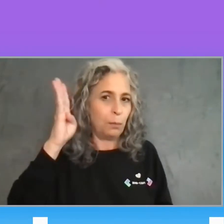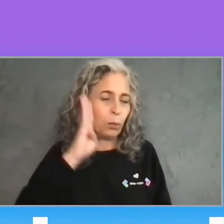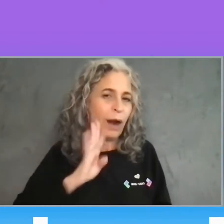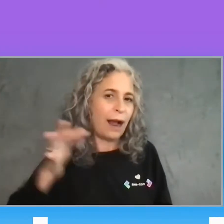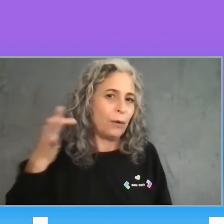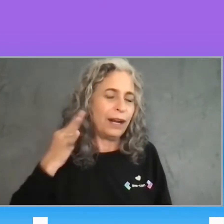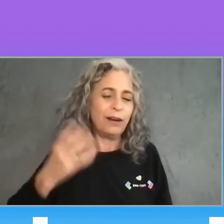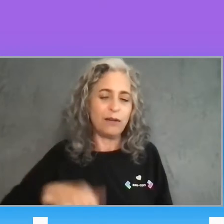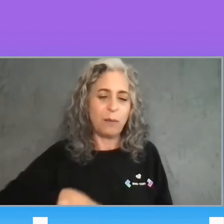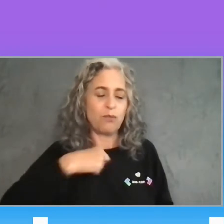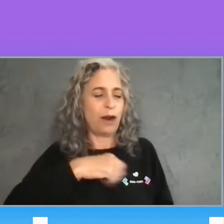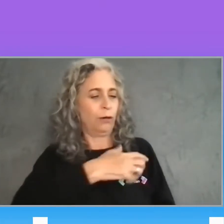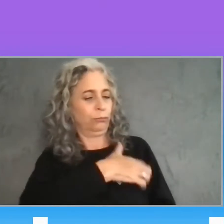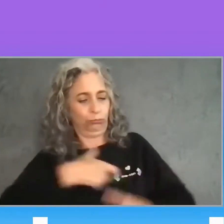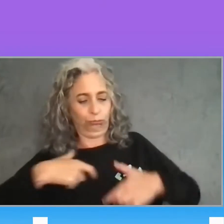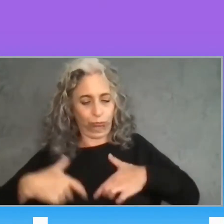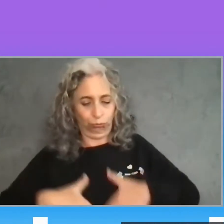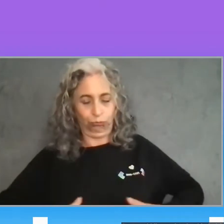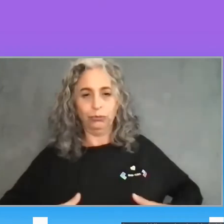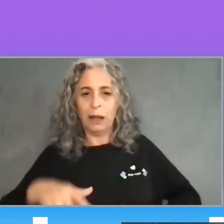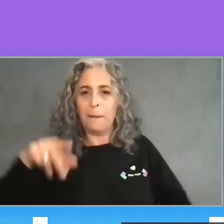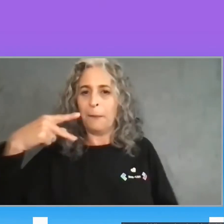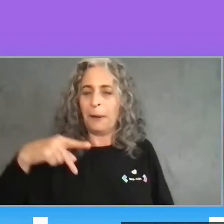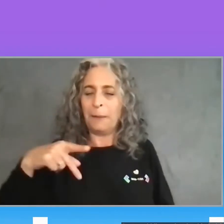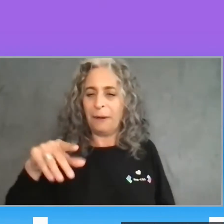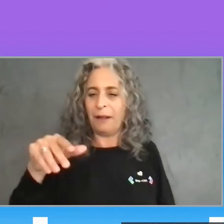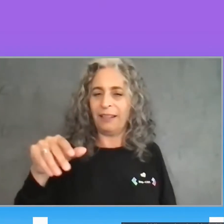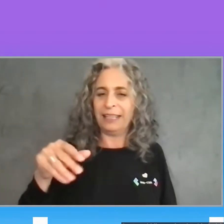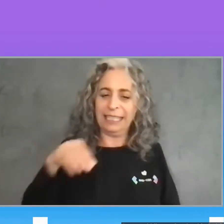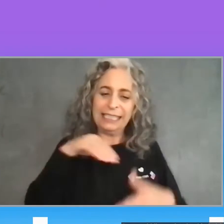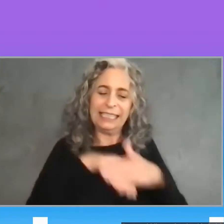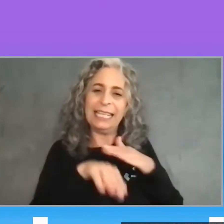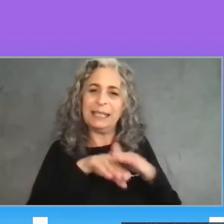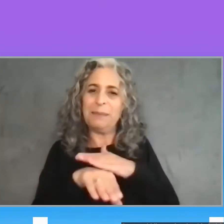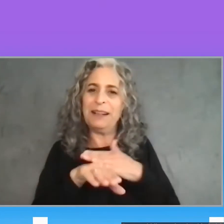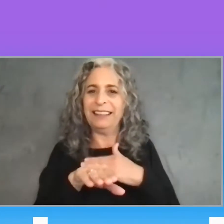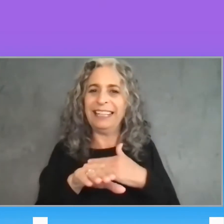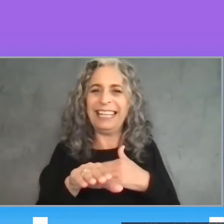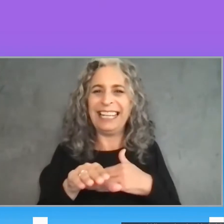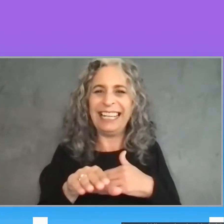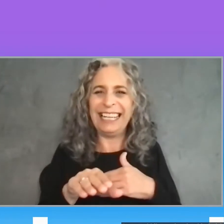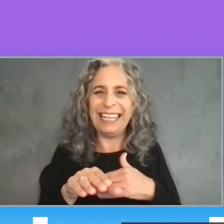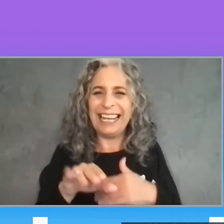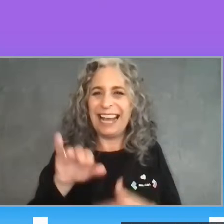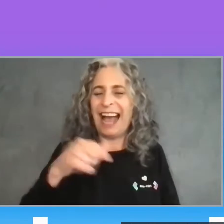I'm wearing proudly a wonderful